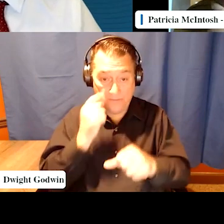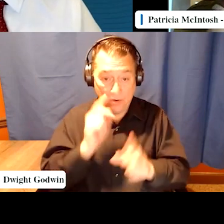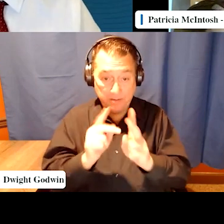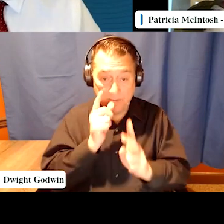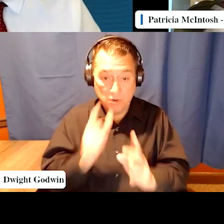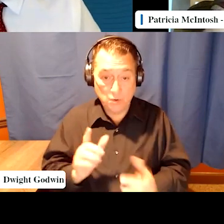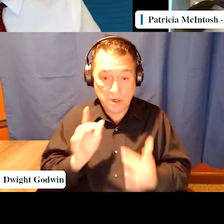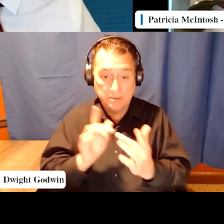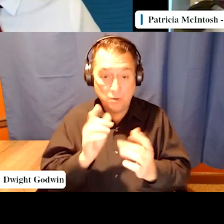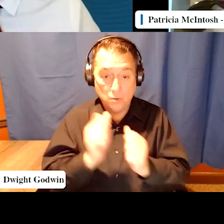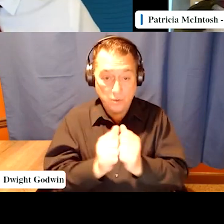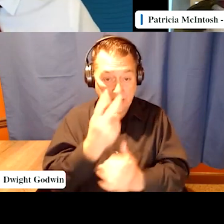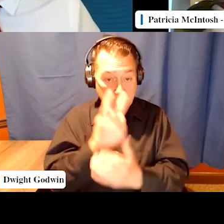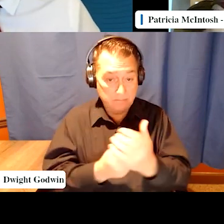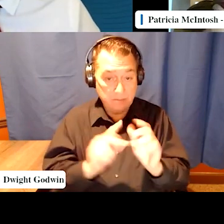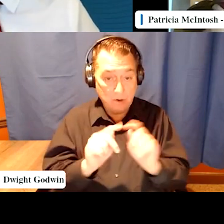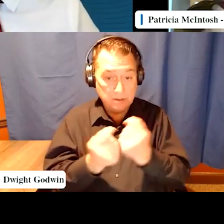with both teams for different types of calls?